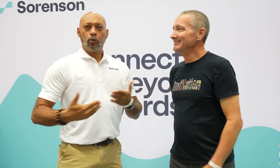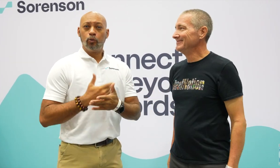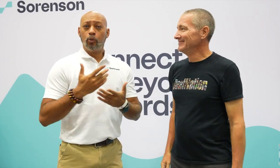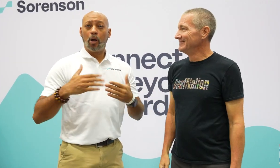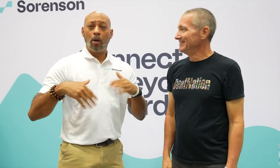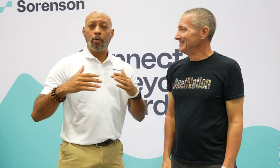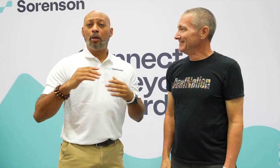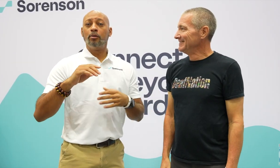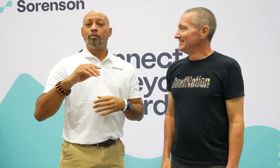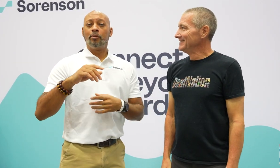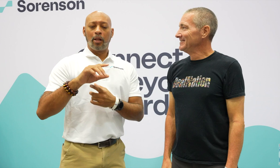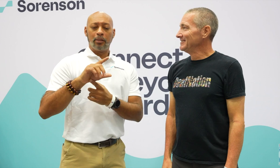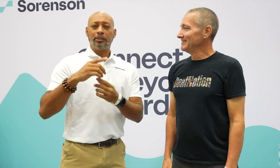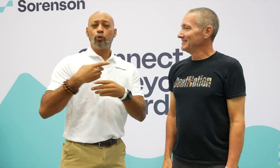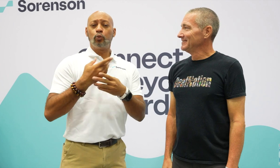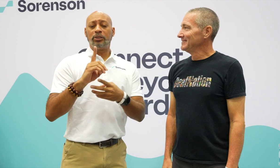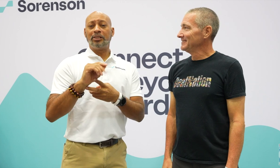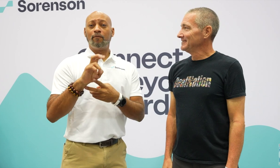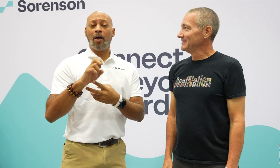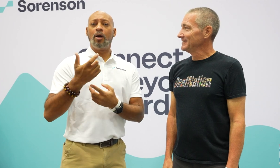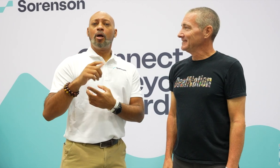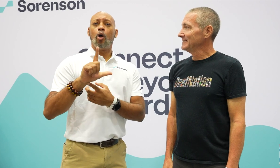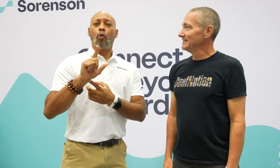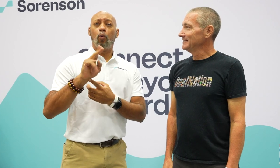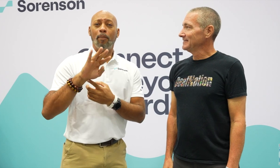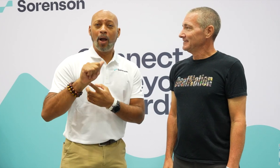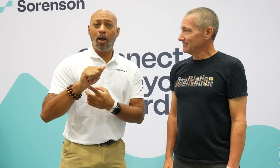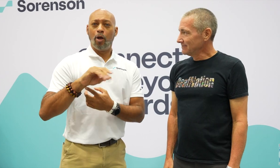One of our new products is a device called Lumina,